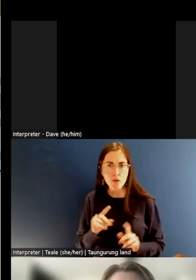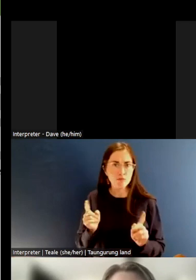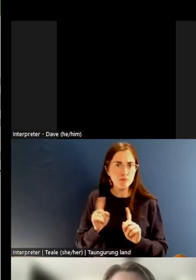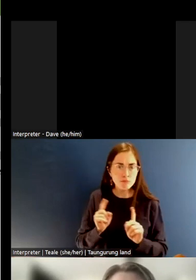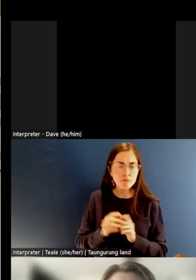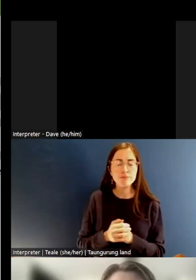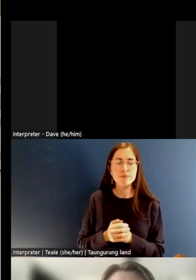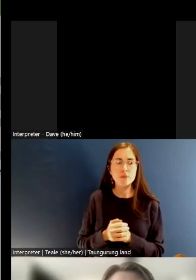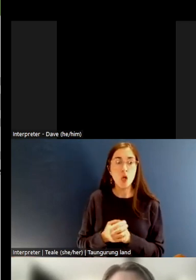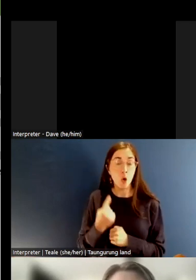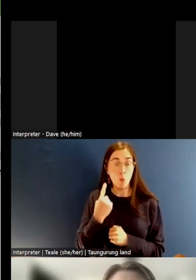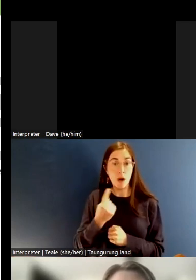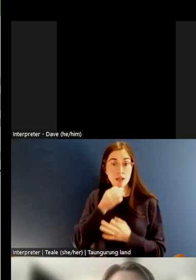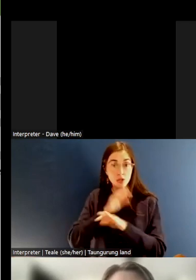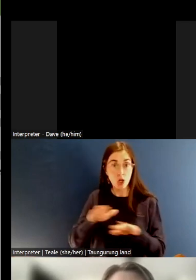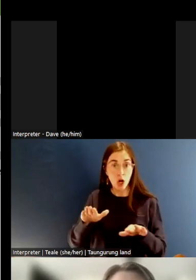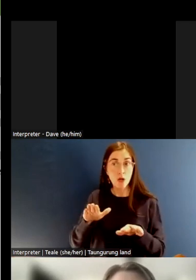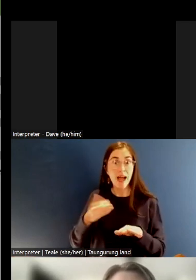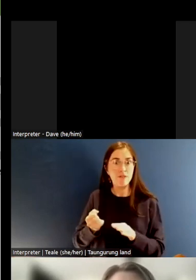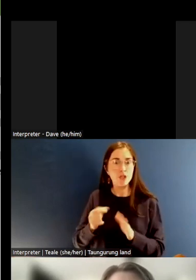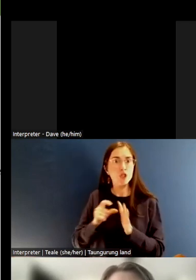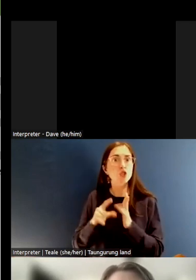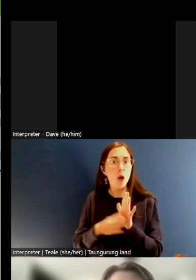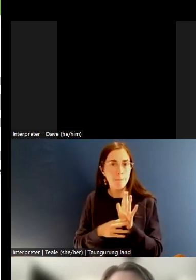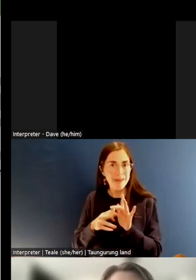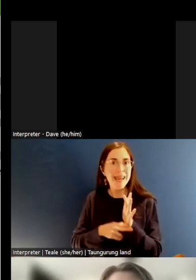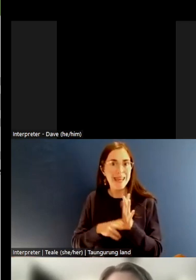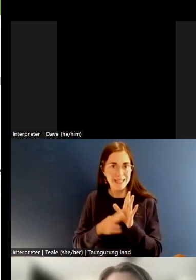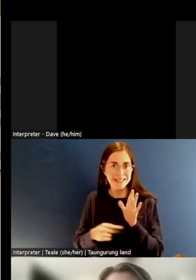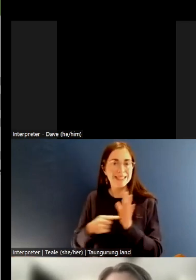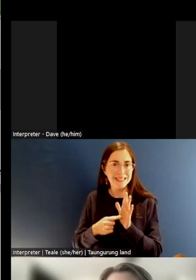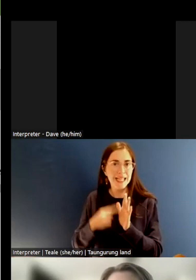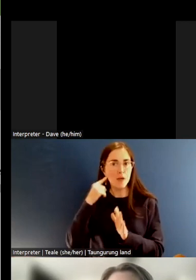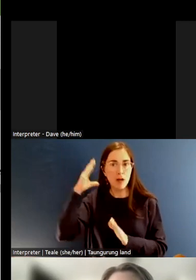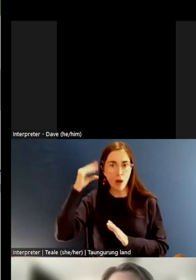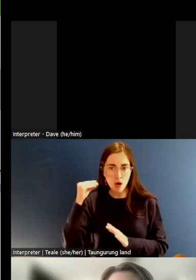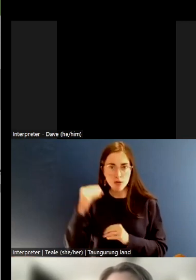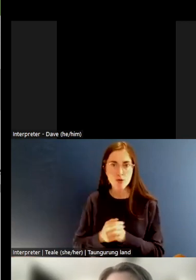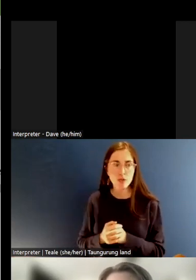with dominant hearing loss. This was our homozygous group,